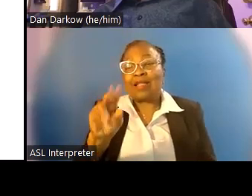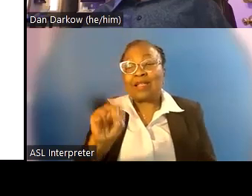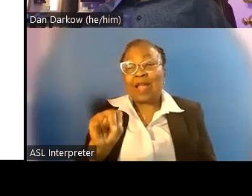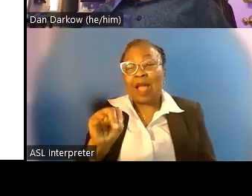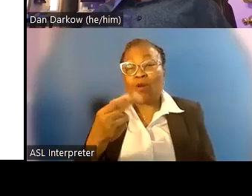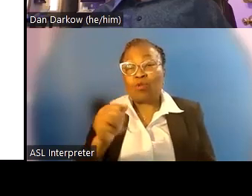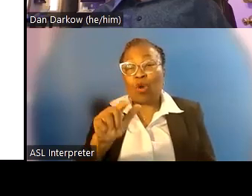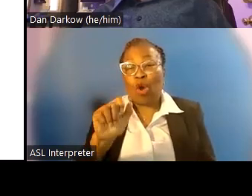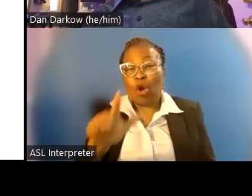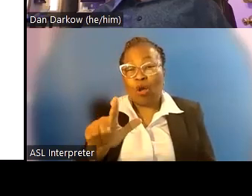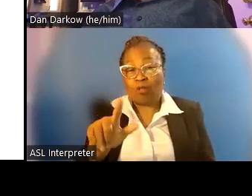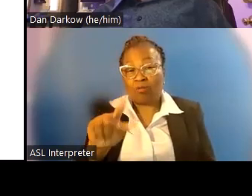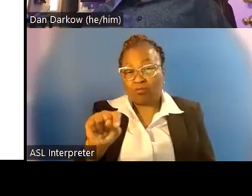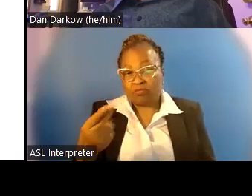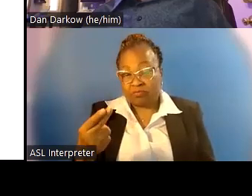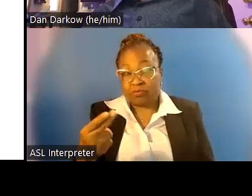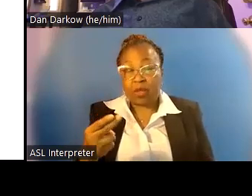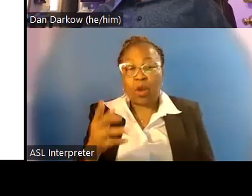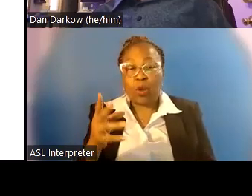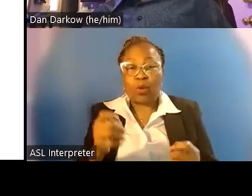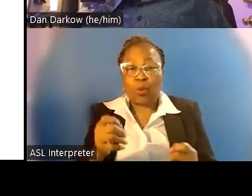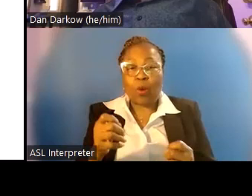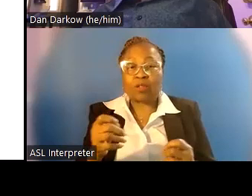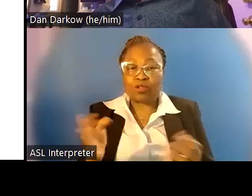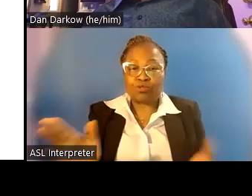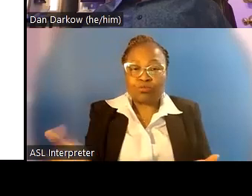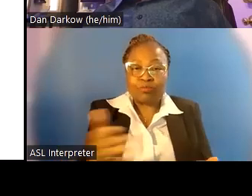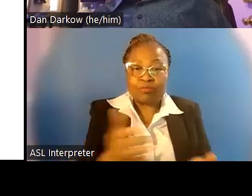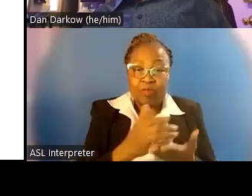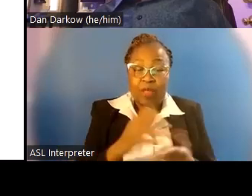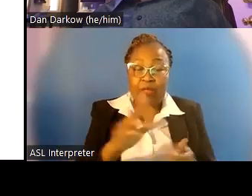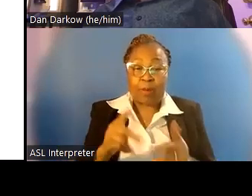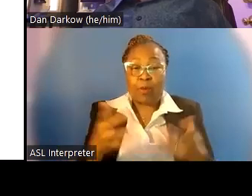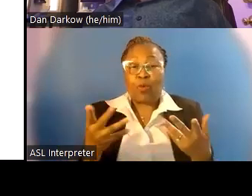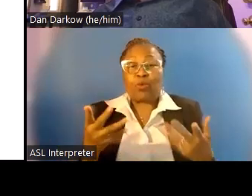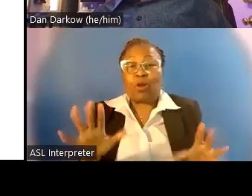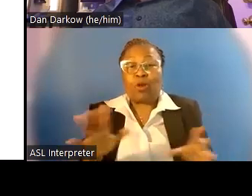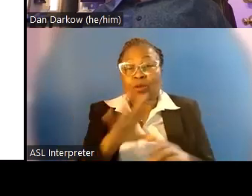who were already invested in the DCC